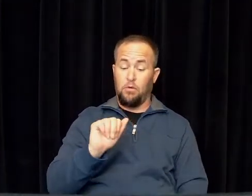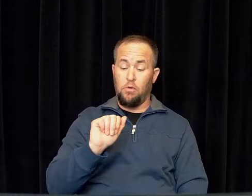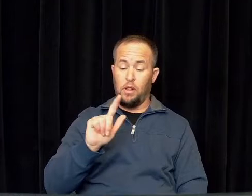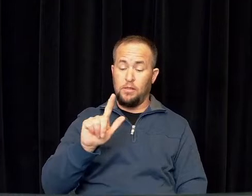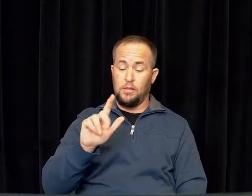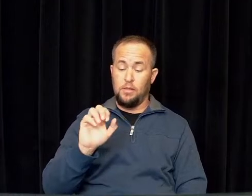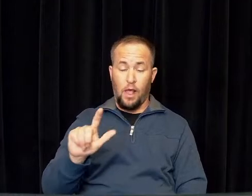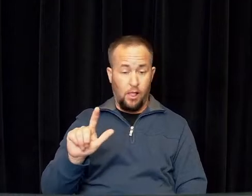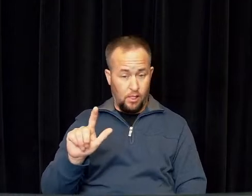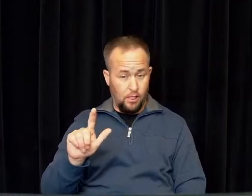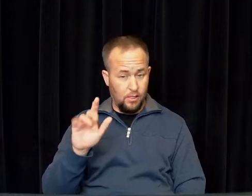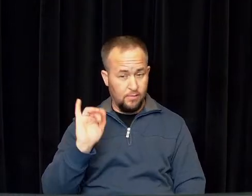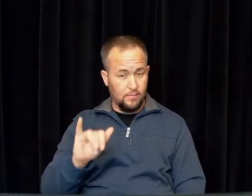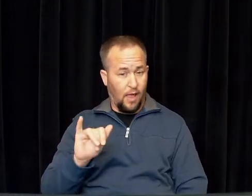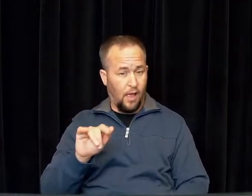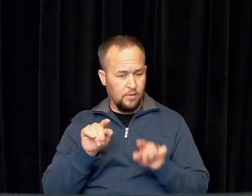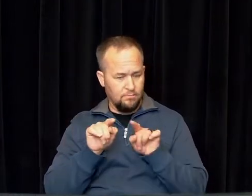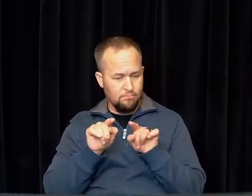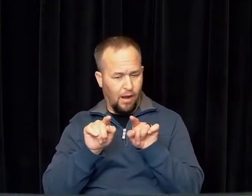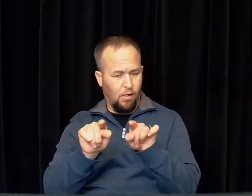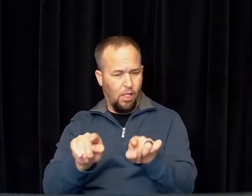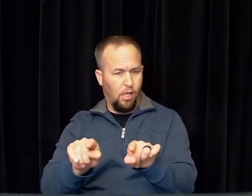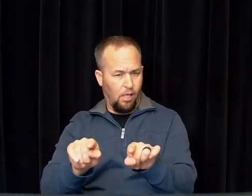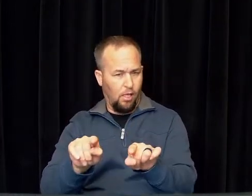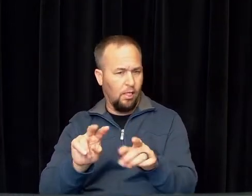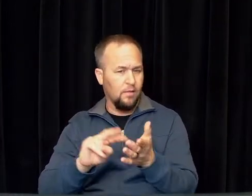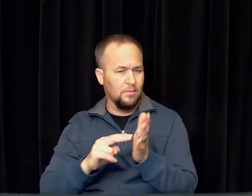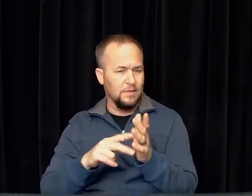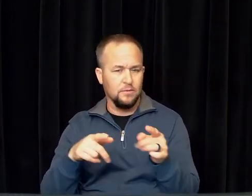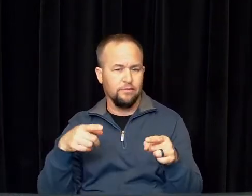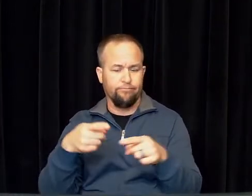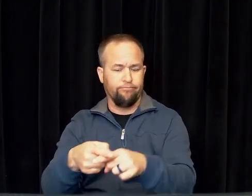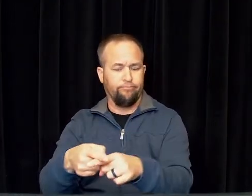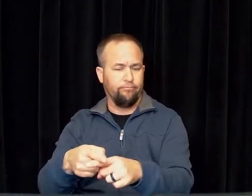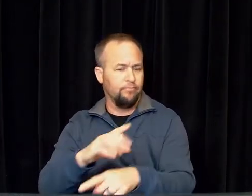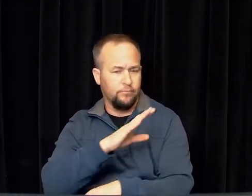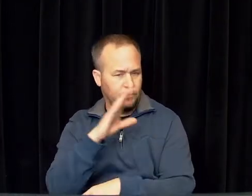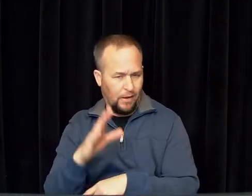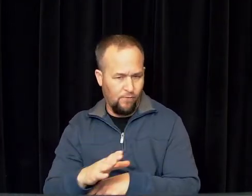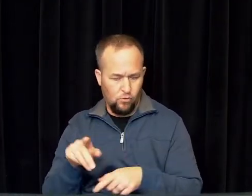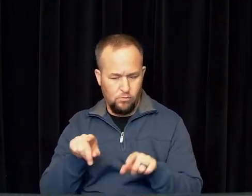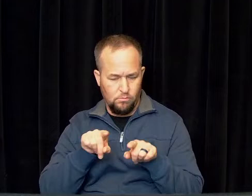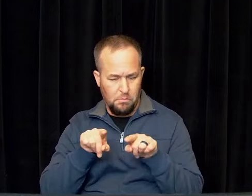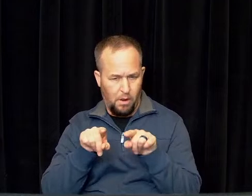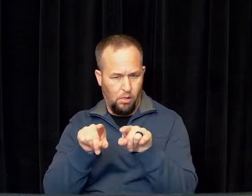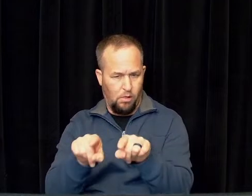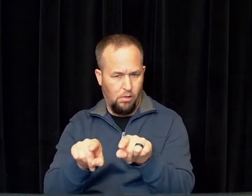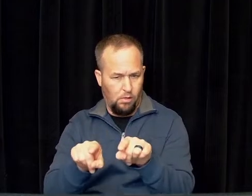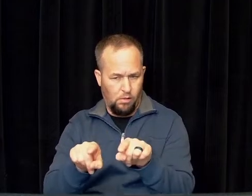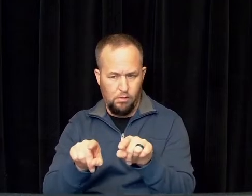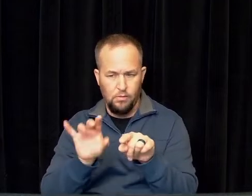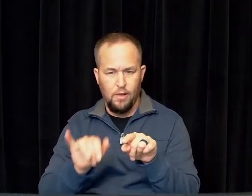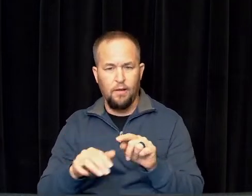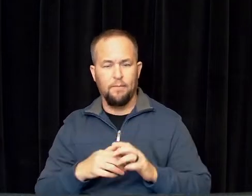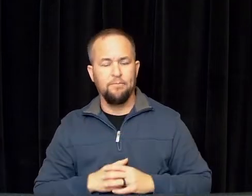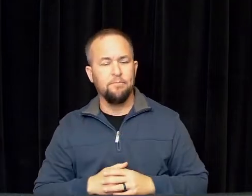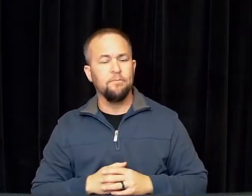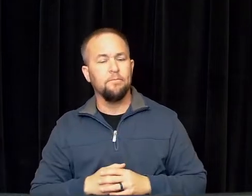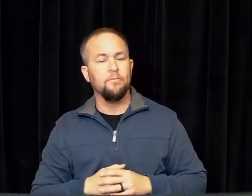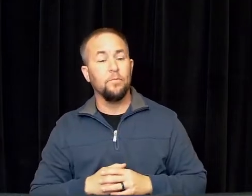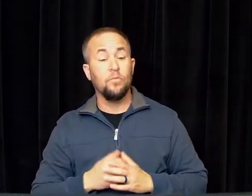those are that if they continued on, they would never intersect. And the parallel parts are the parts